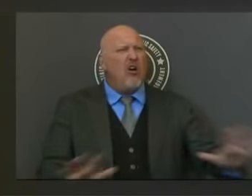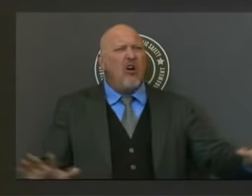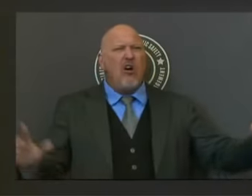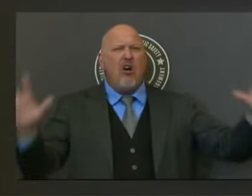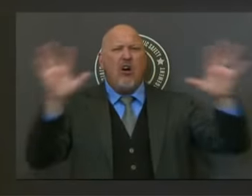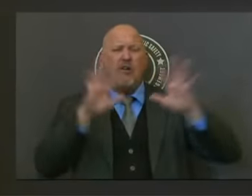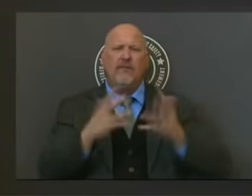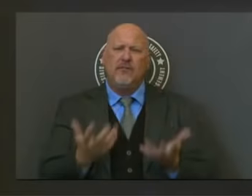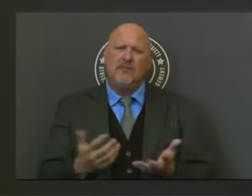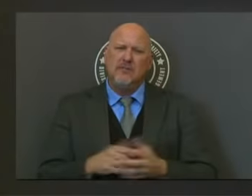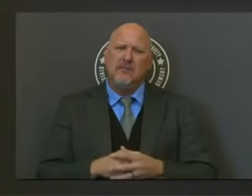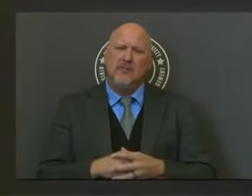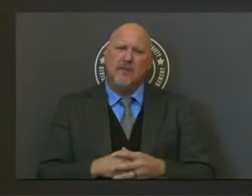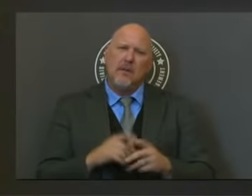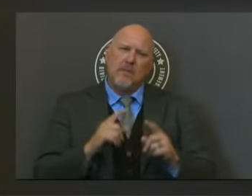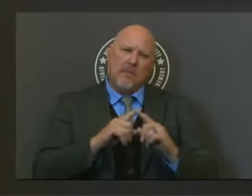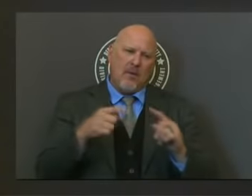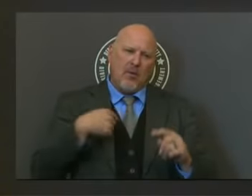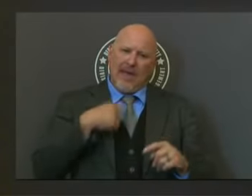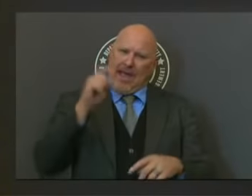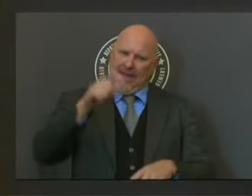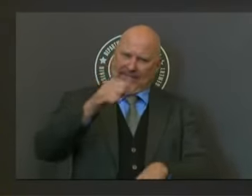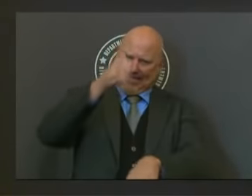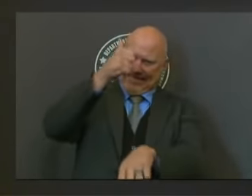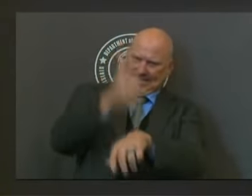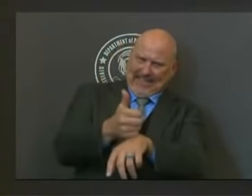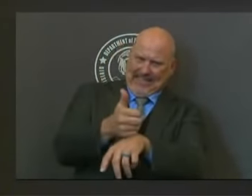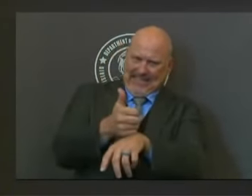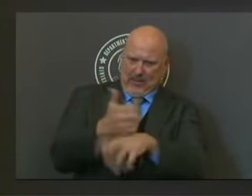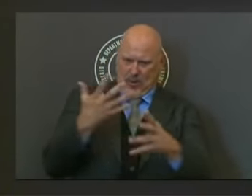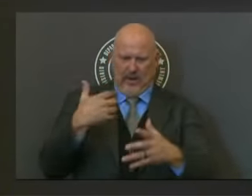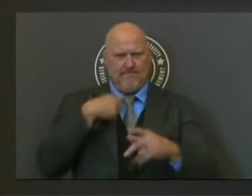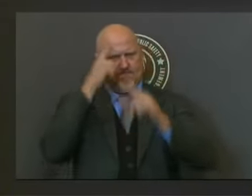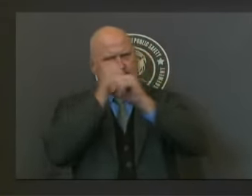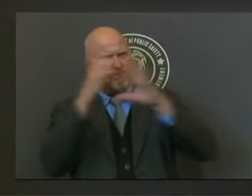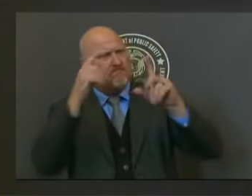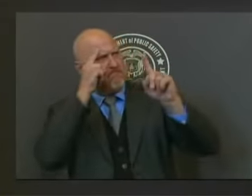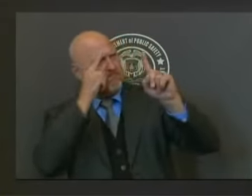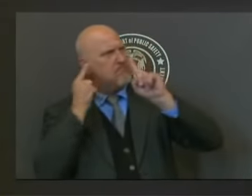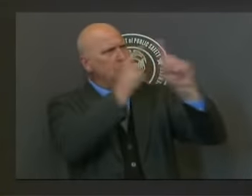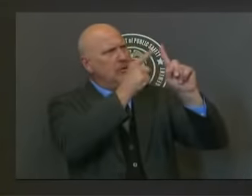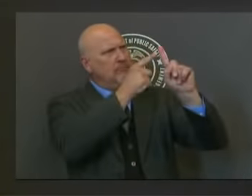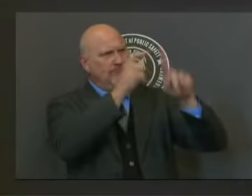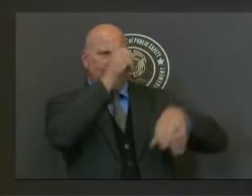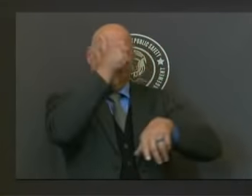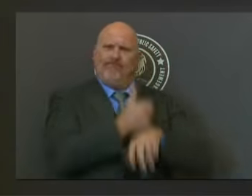we need to come together as one